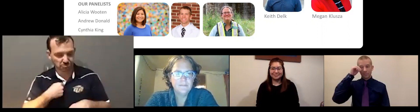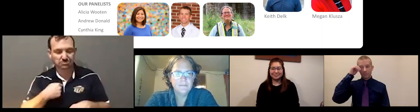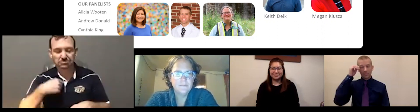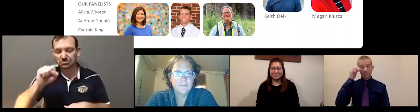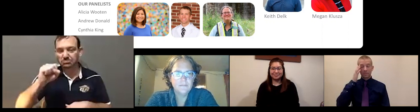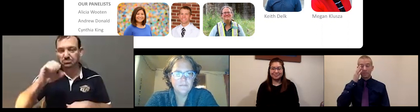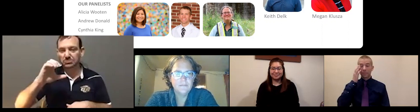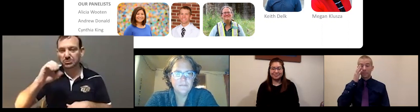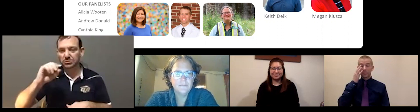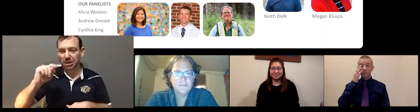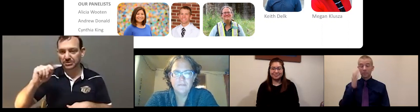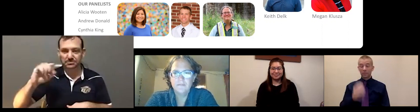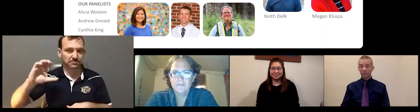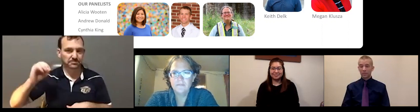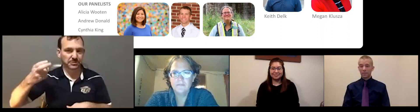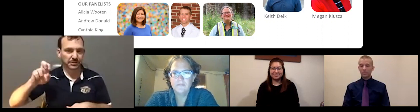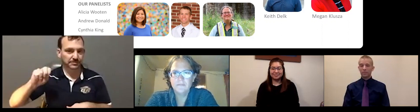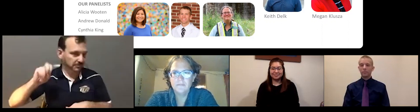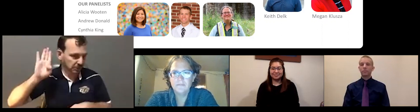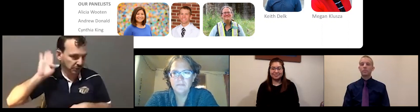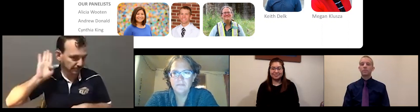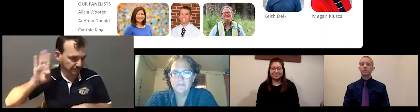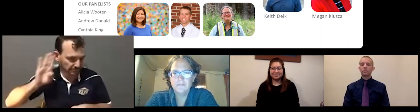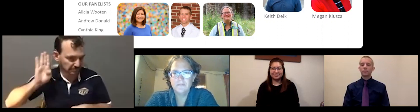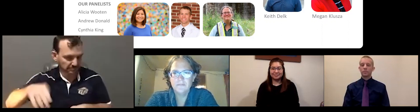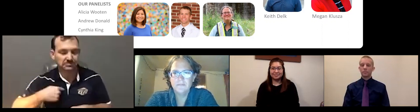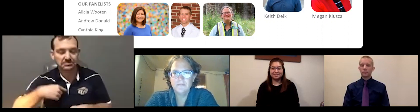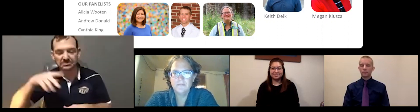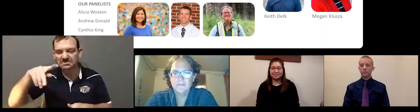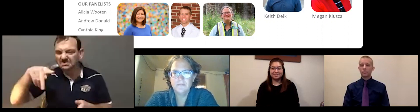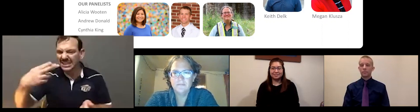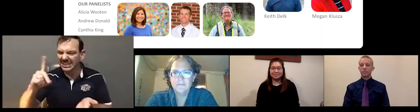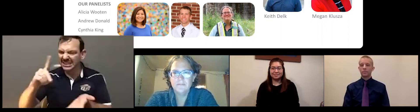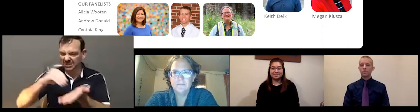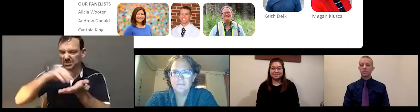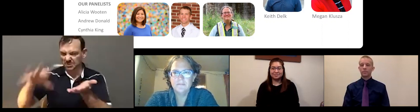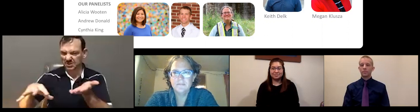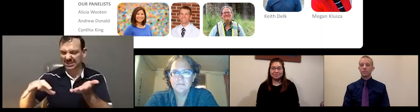I am the moderator, my name is Scott Cohen, Scott is my name sign.